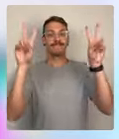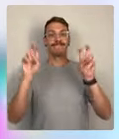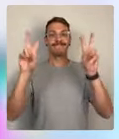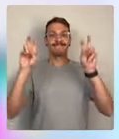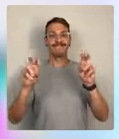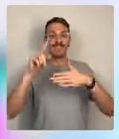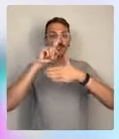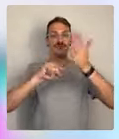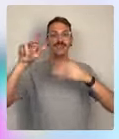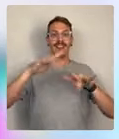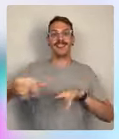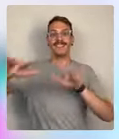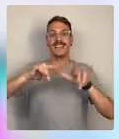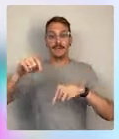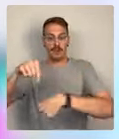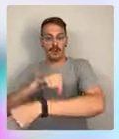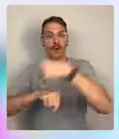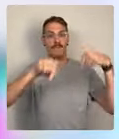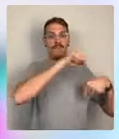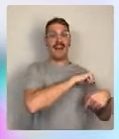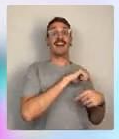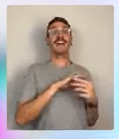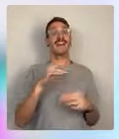So if we were able to check the tape, if you will,